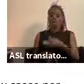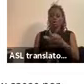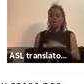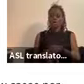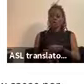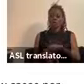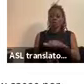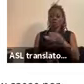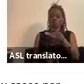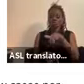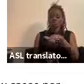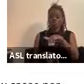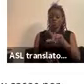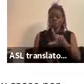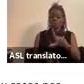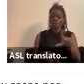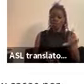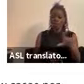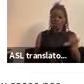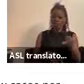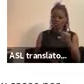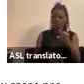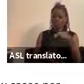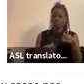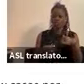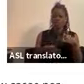elevated but stable with an average of forty two per day.